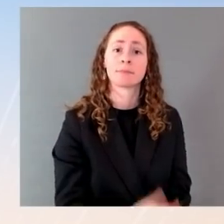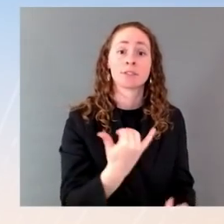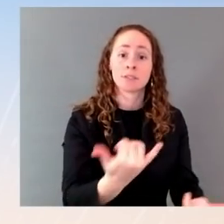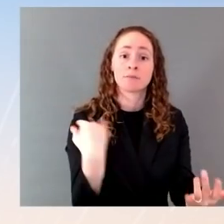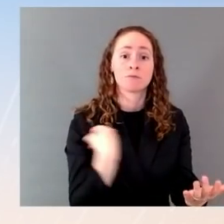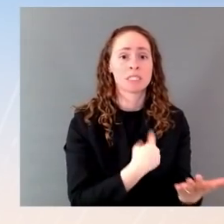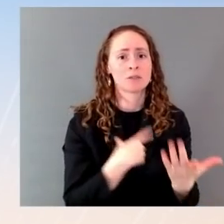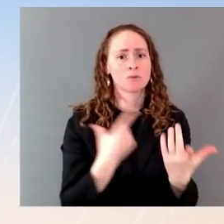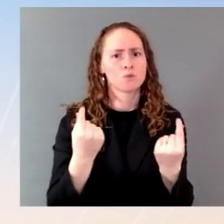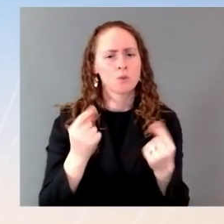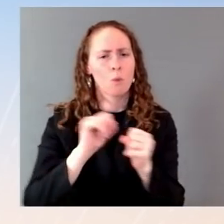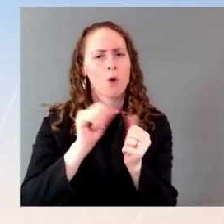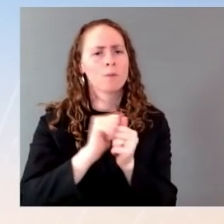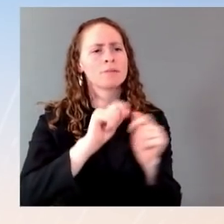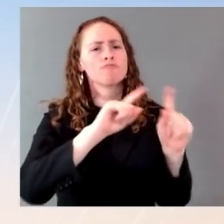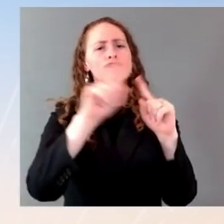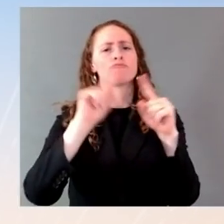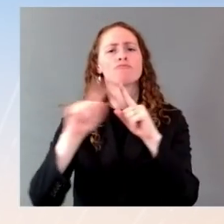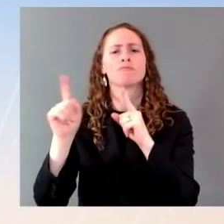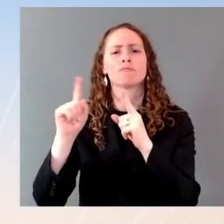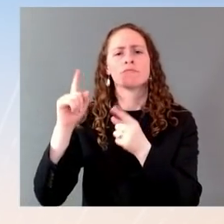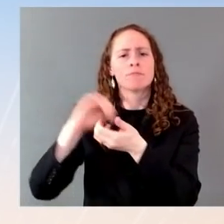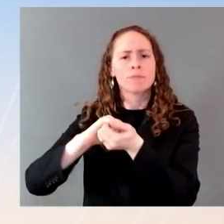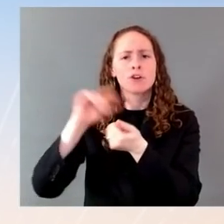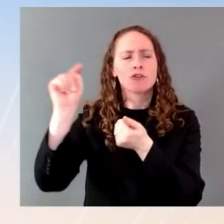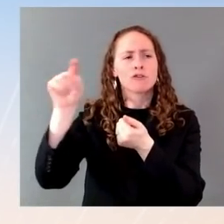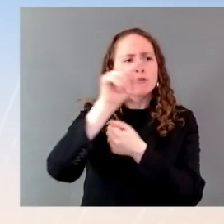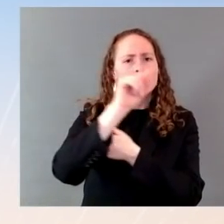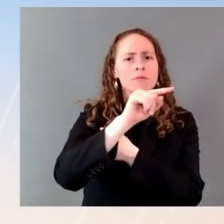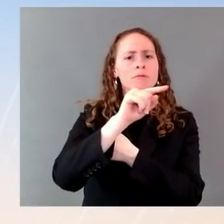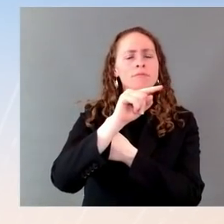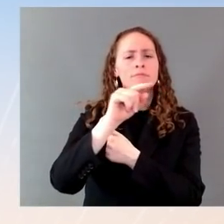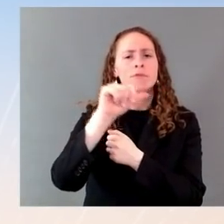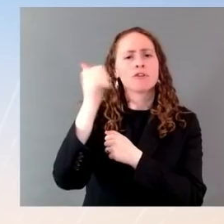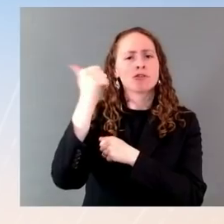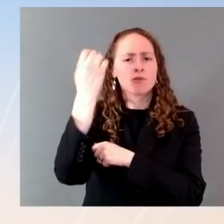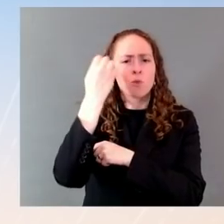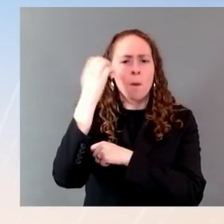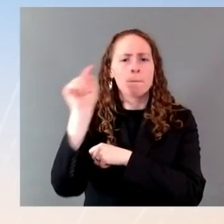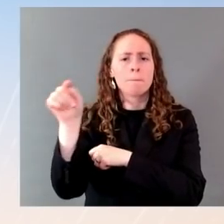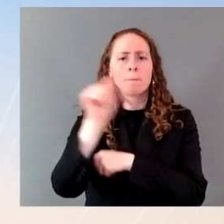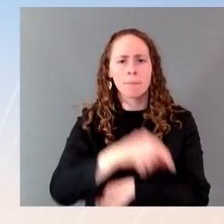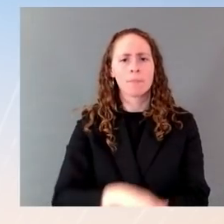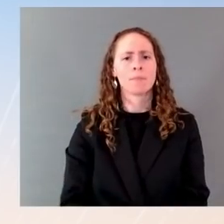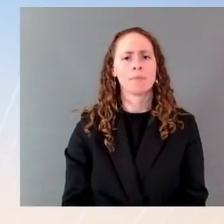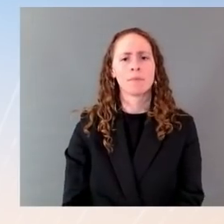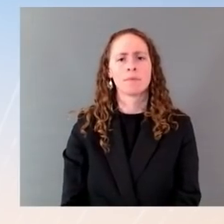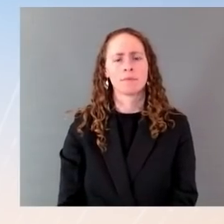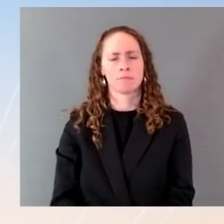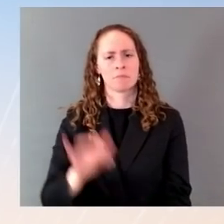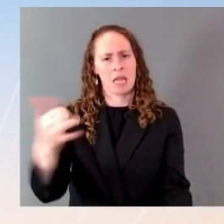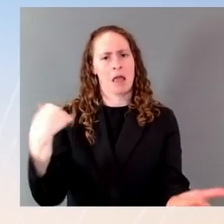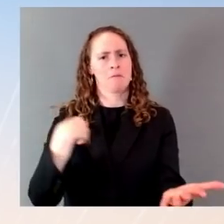in July to this joint statement. But again, you know, I would really -- I don't have anything new on Nord Stream 2 at this point in time.